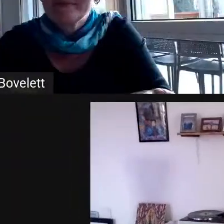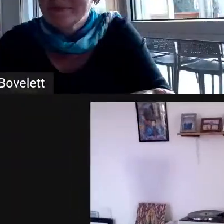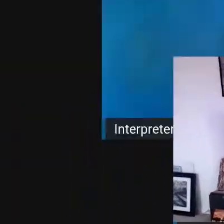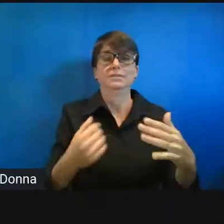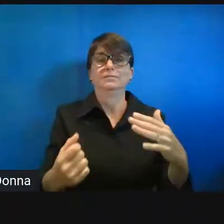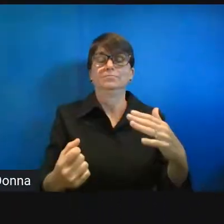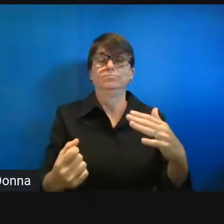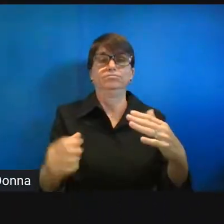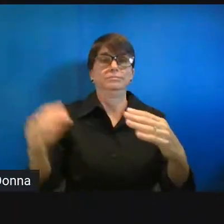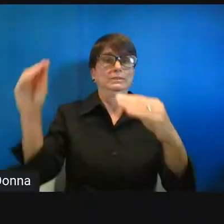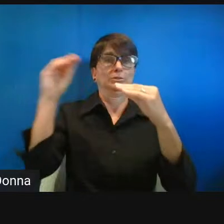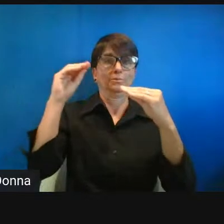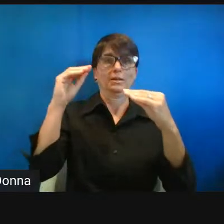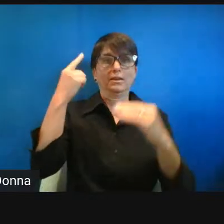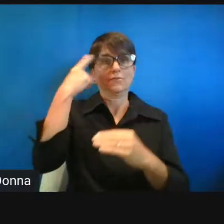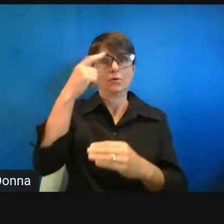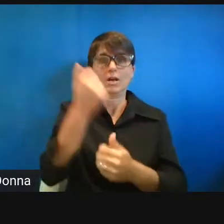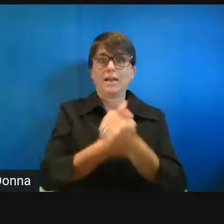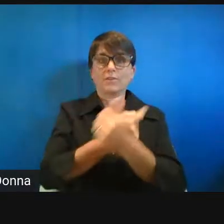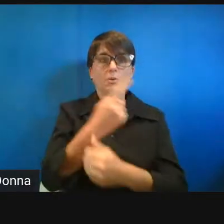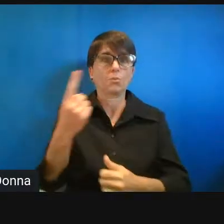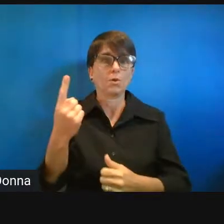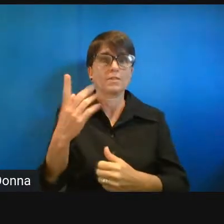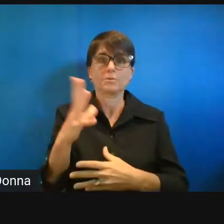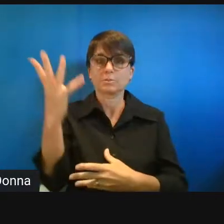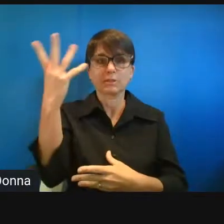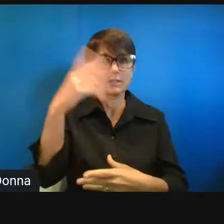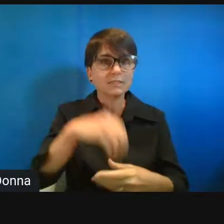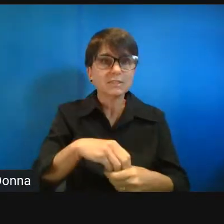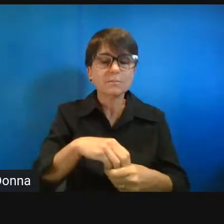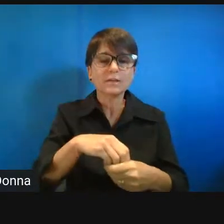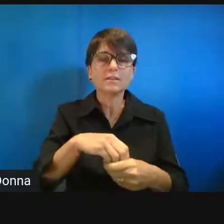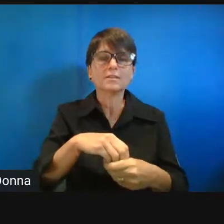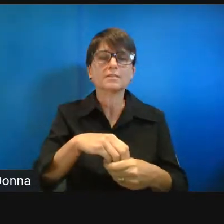That was just such a great eye-opening experience.